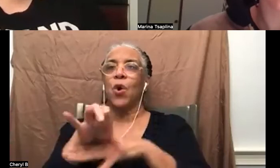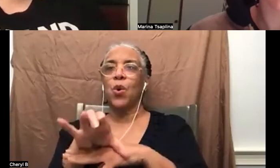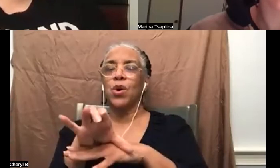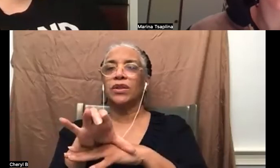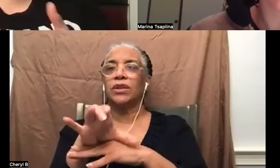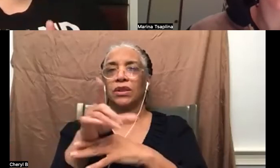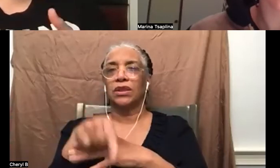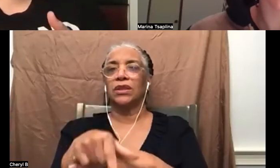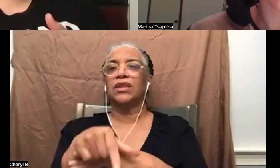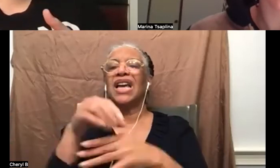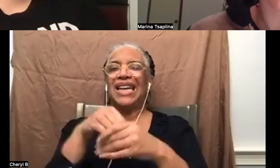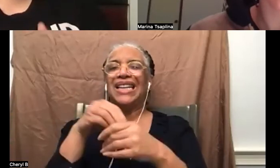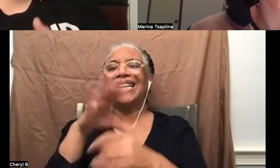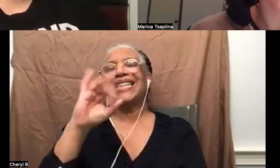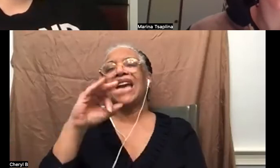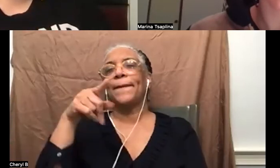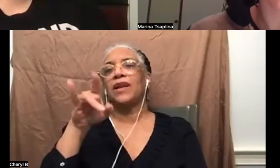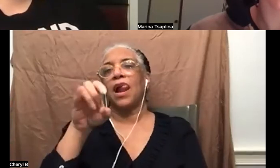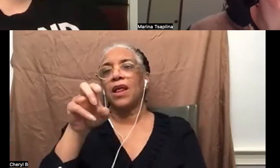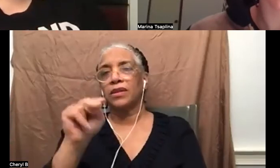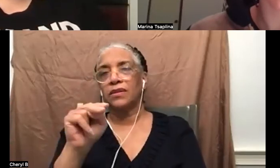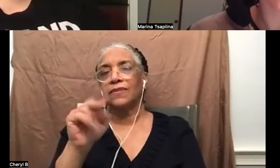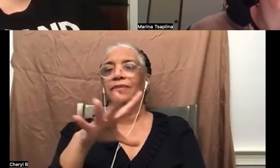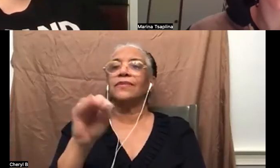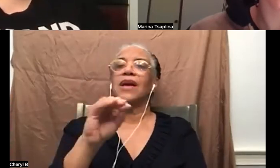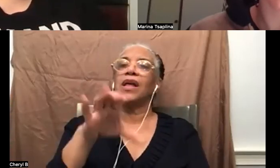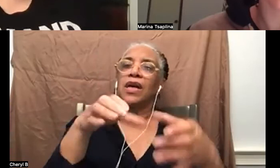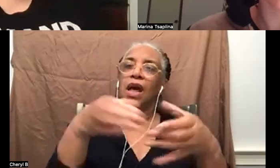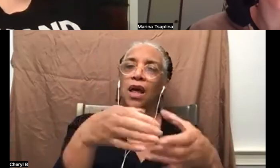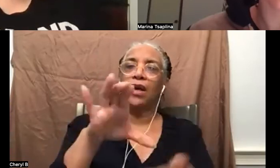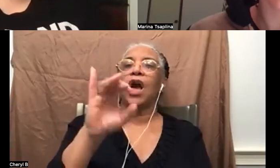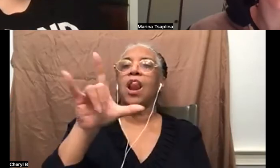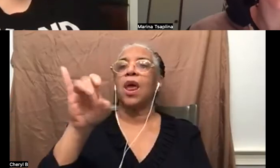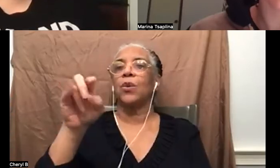capitalism. We are meant to be in communities. Part of